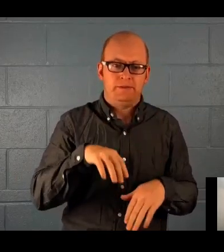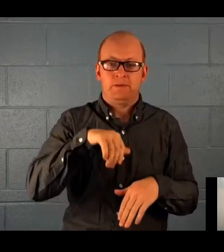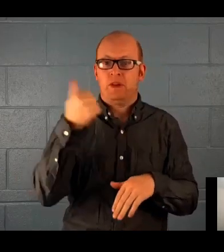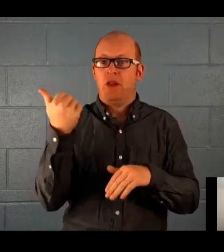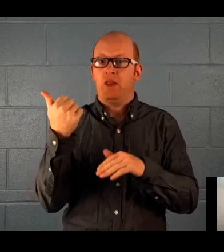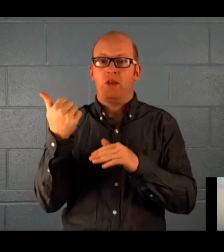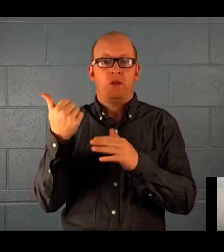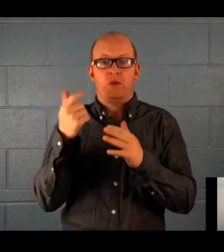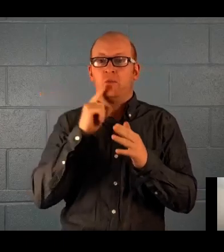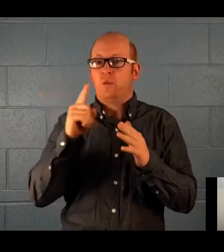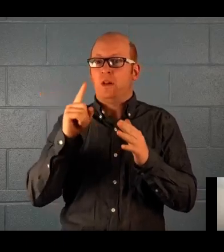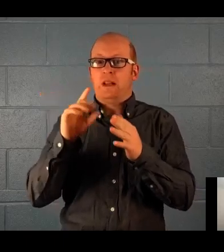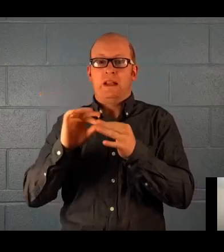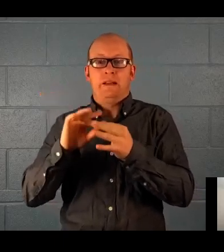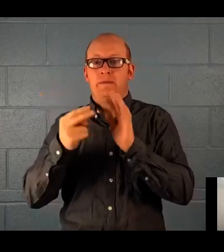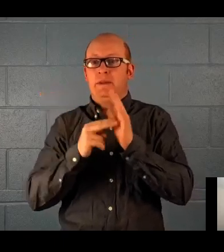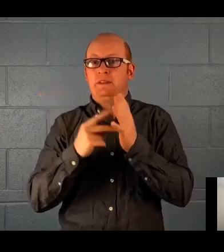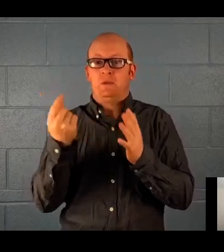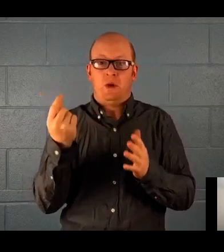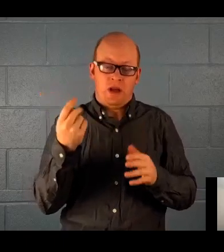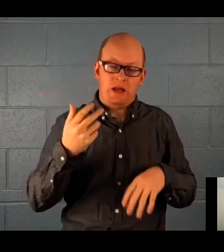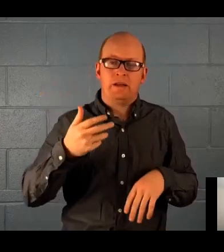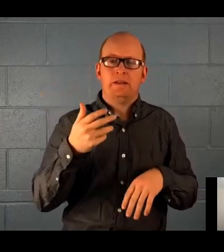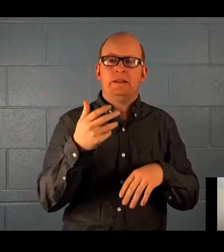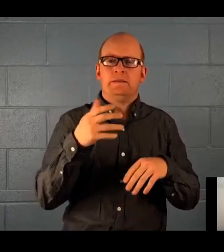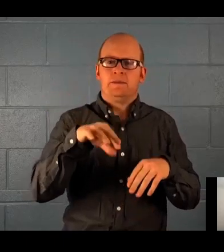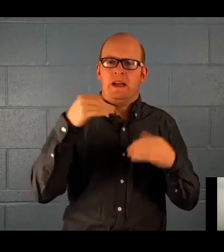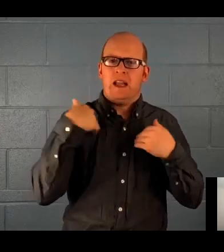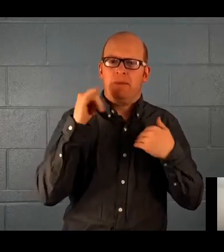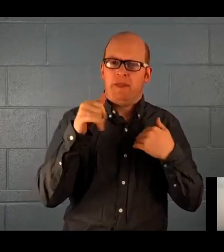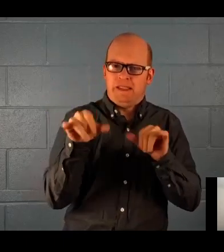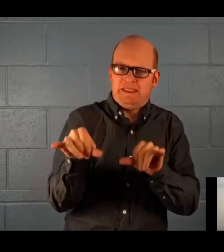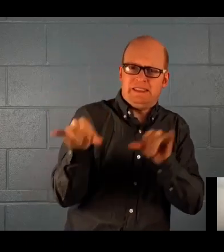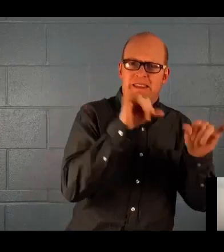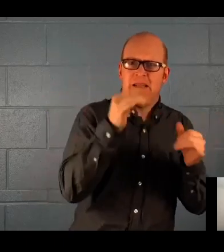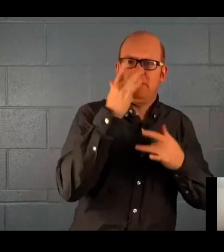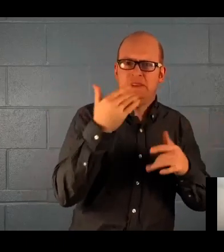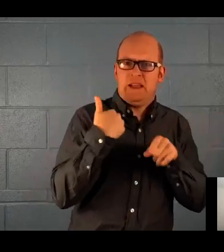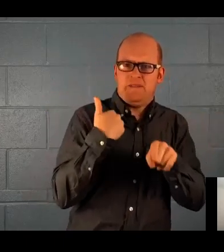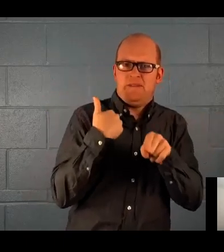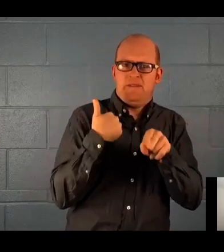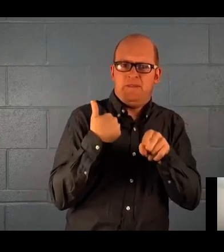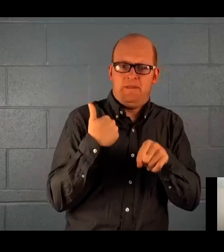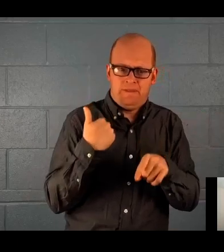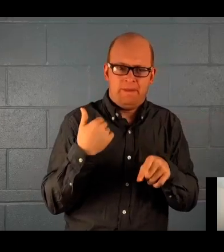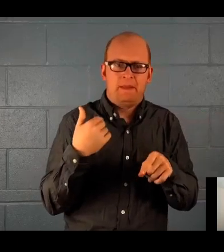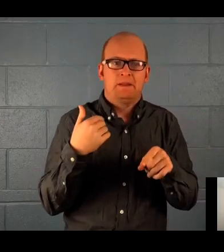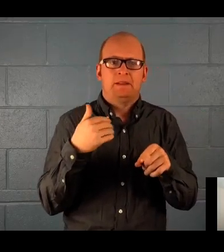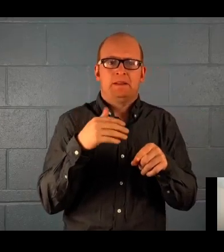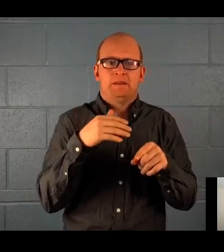the human condition, in which the disease can be characterized, and in which therapies can be tested.